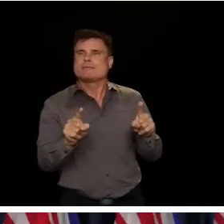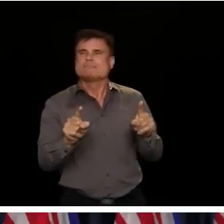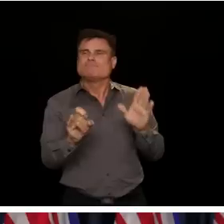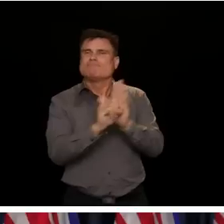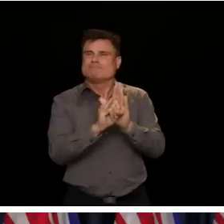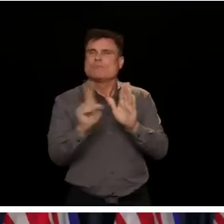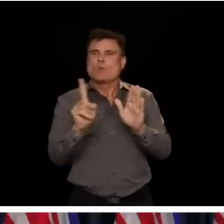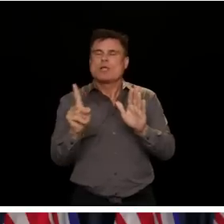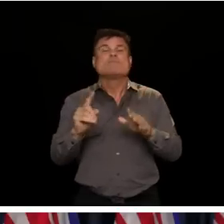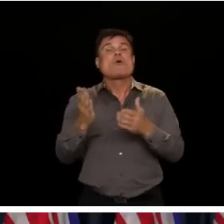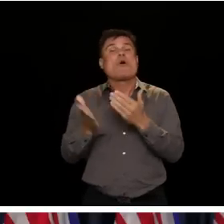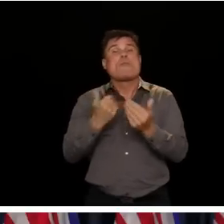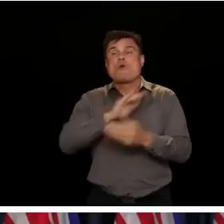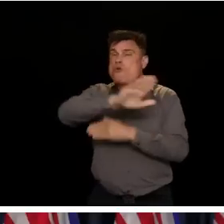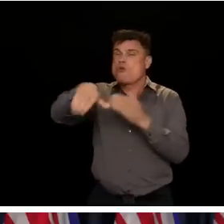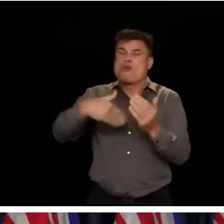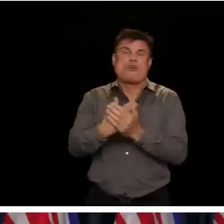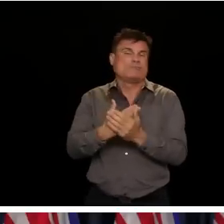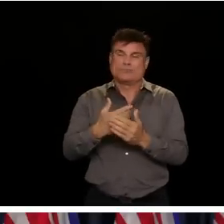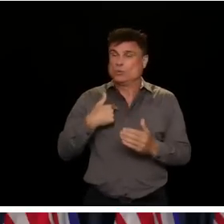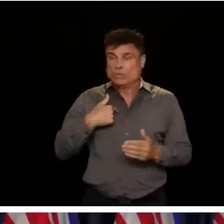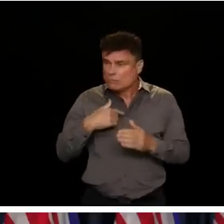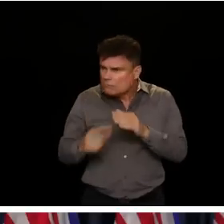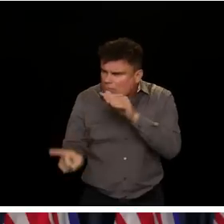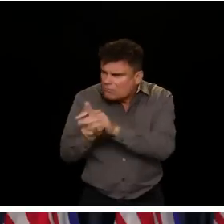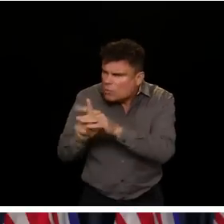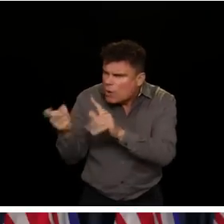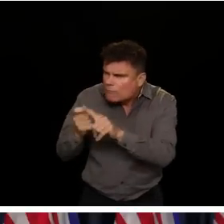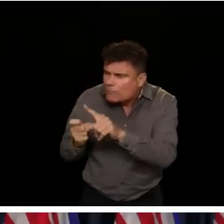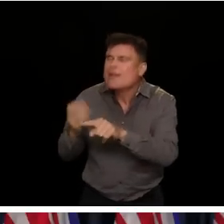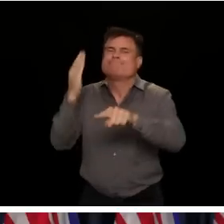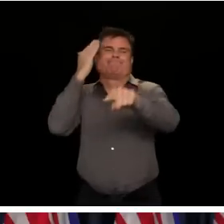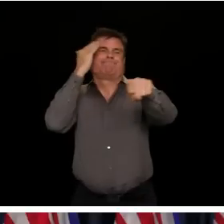And we continue to have in ordered cases imported cases,